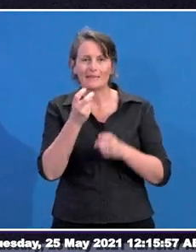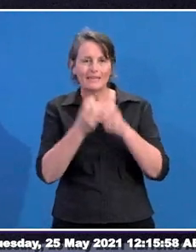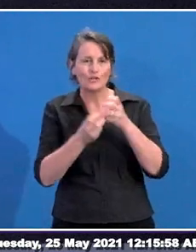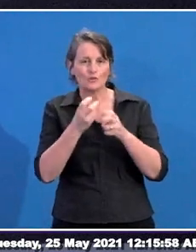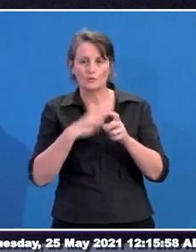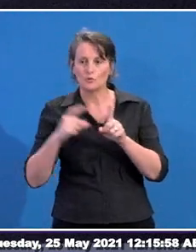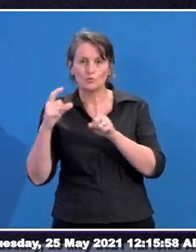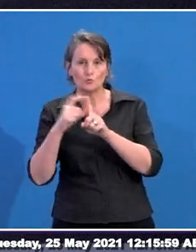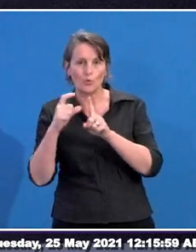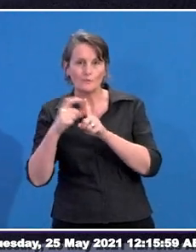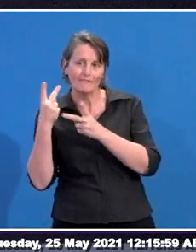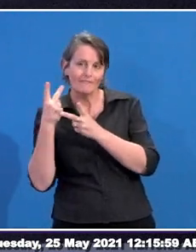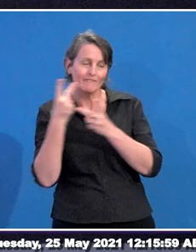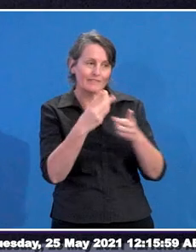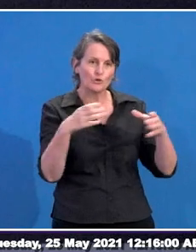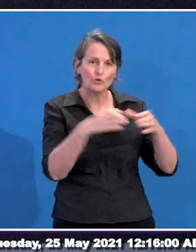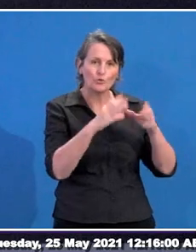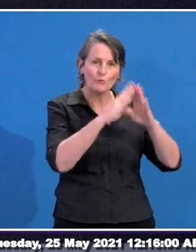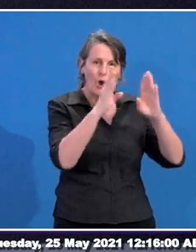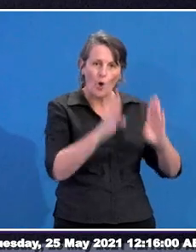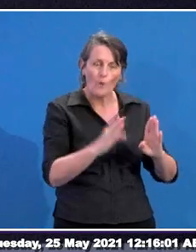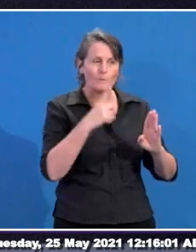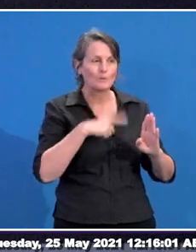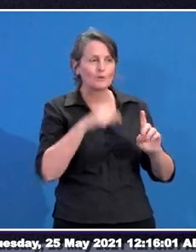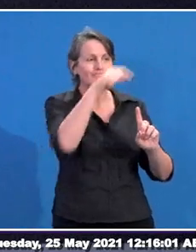going to the group home sometimes because there are other residents there